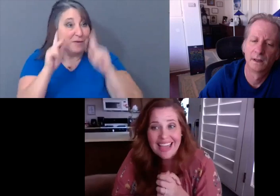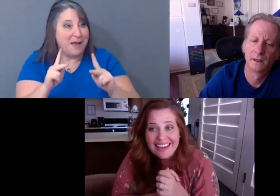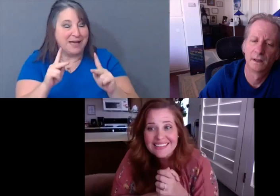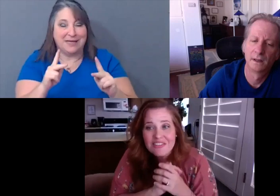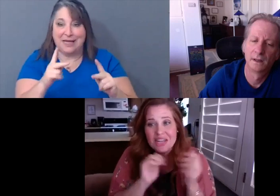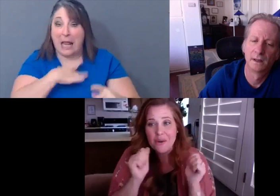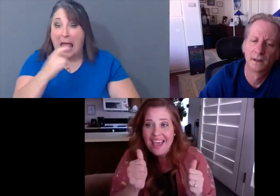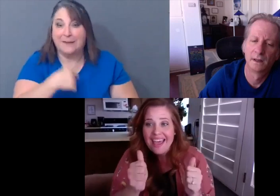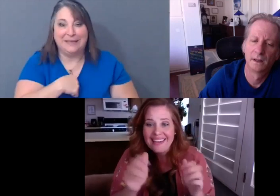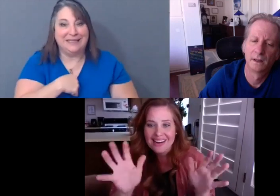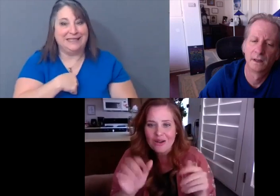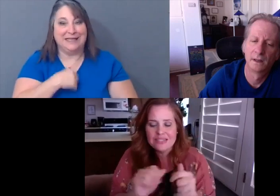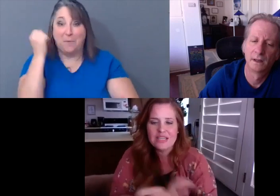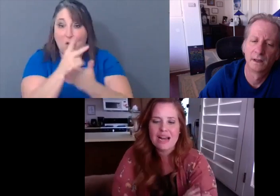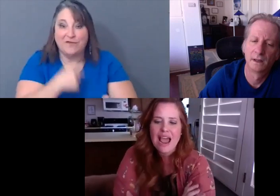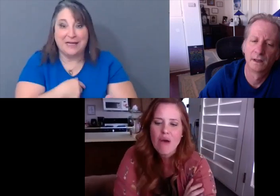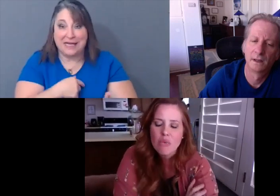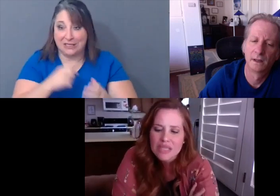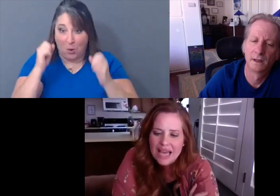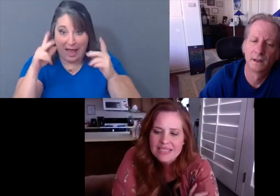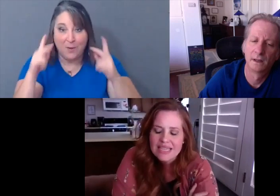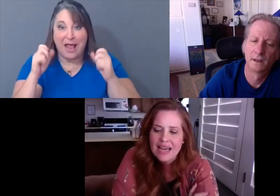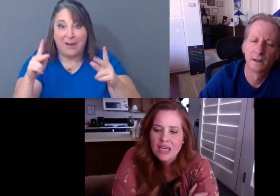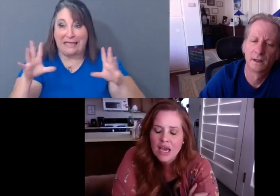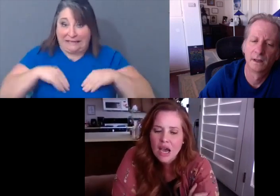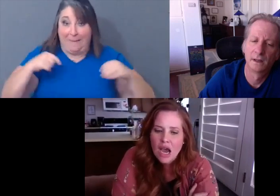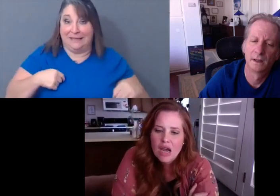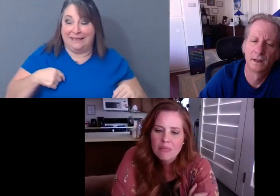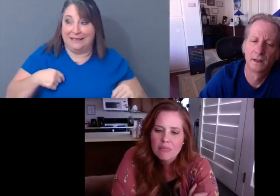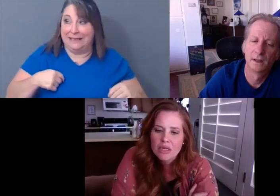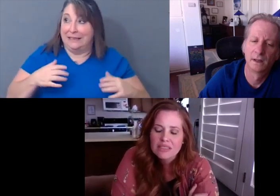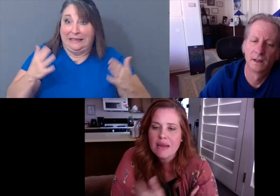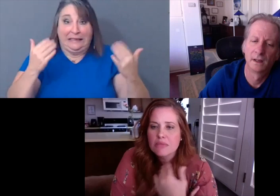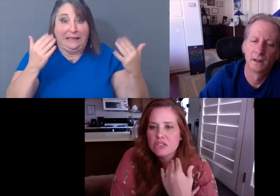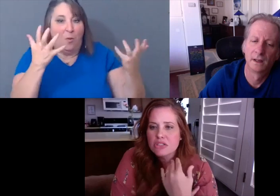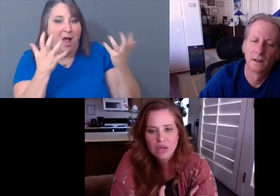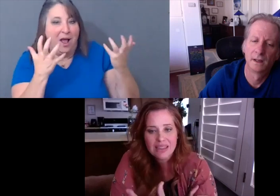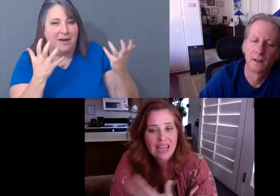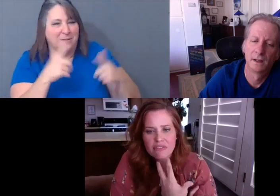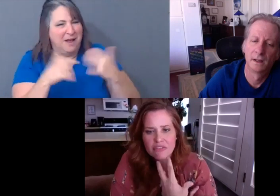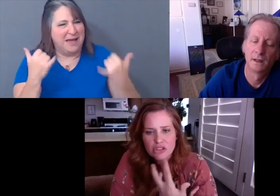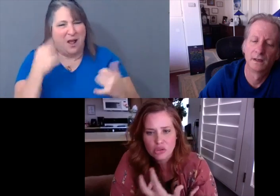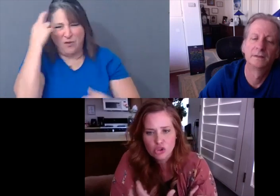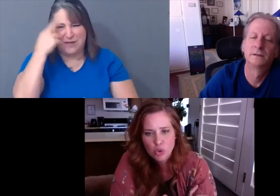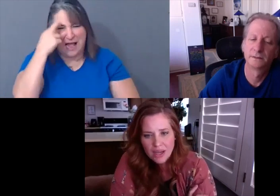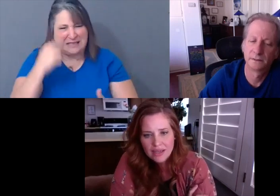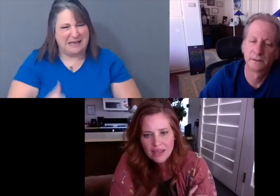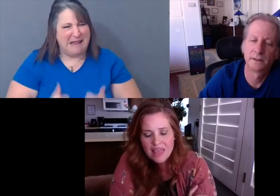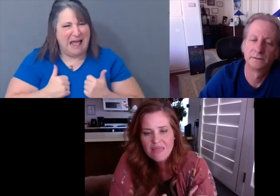Do they like it, everything okay? You know, and so now I realized that time is so short, life is so short